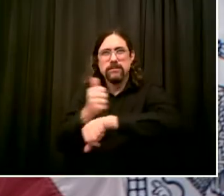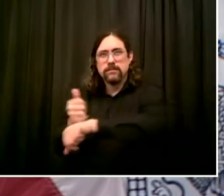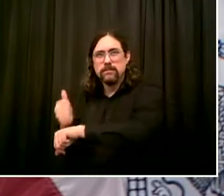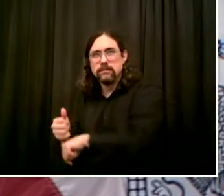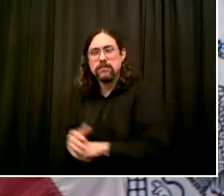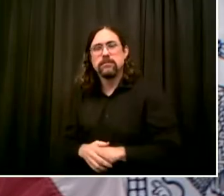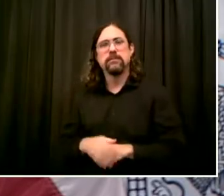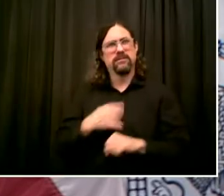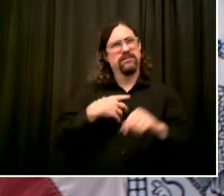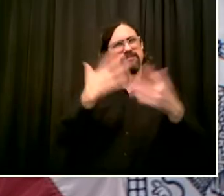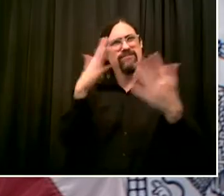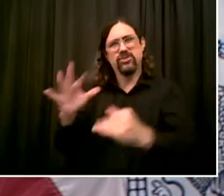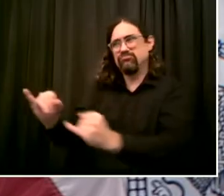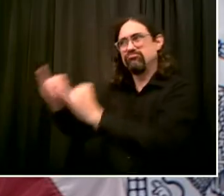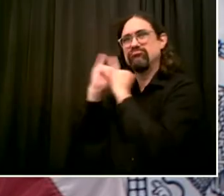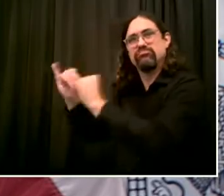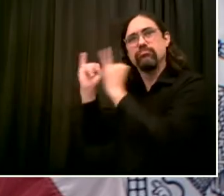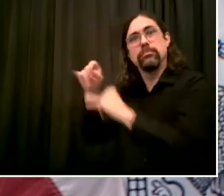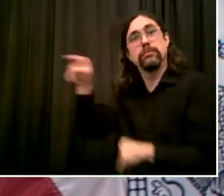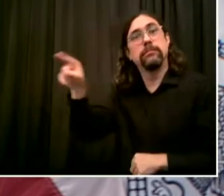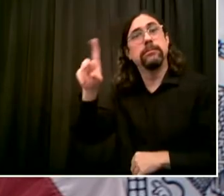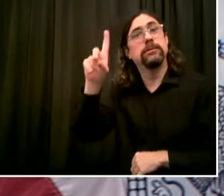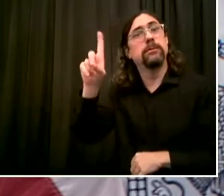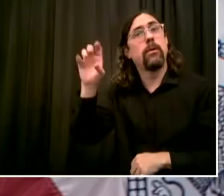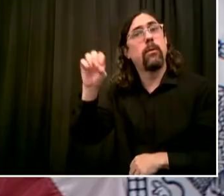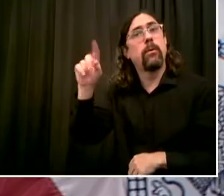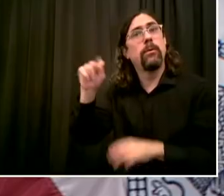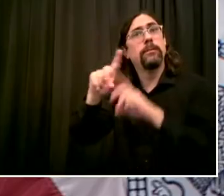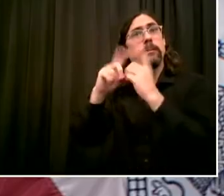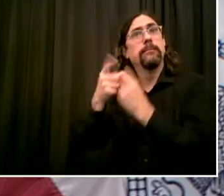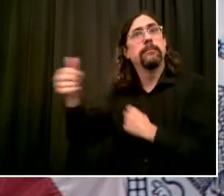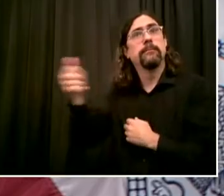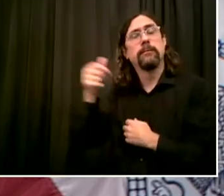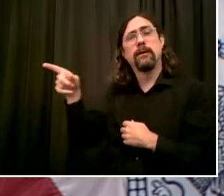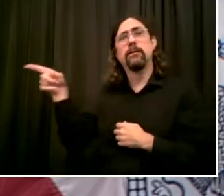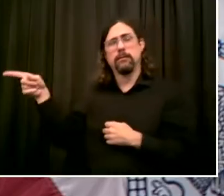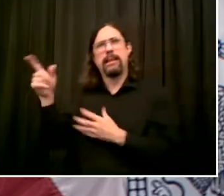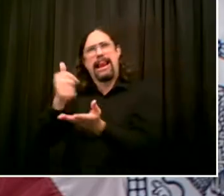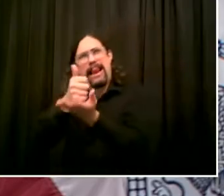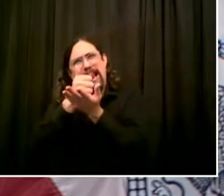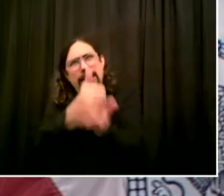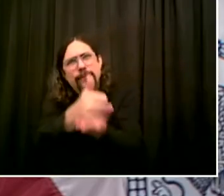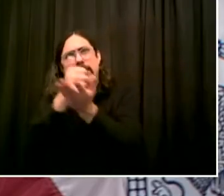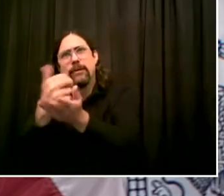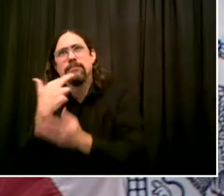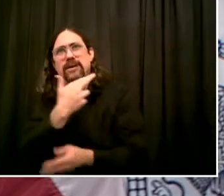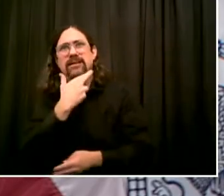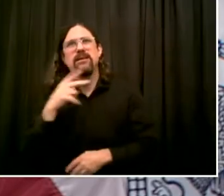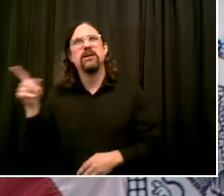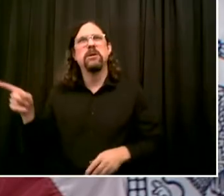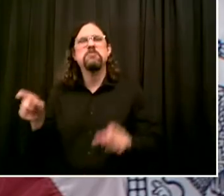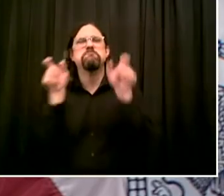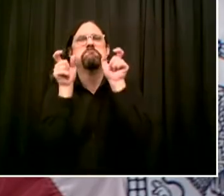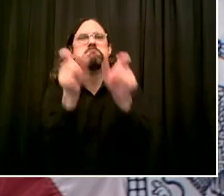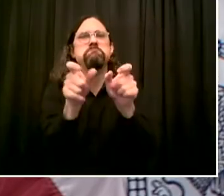SOLUTION . NOW FOR RESTAURANT BLUTLNY REFUSES WHICH NORMALLY ISN'T THE CASE,